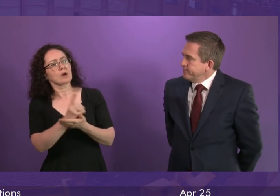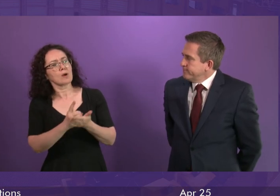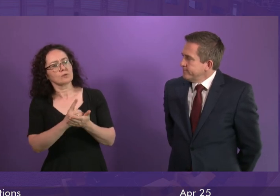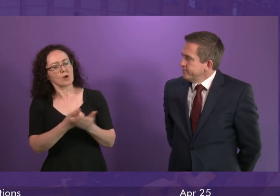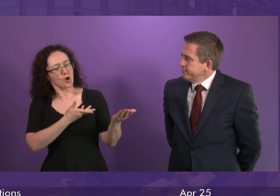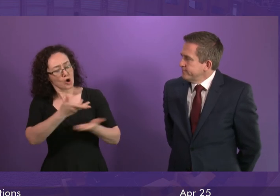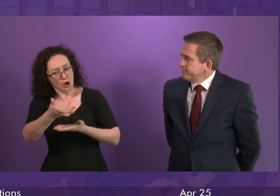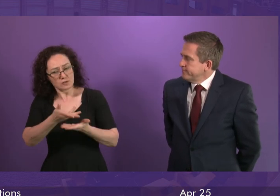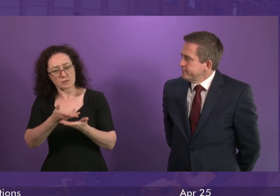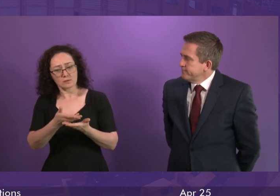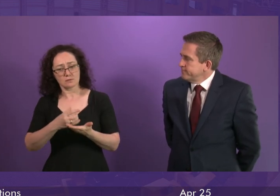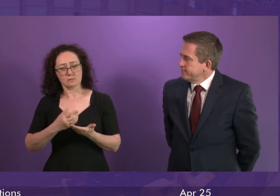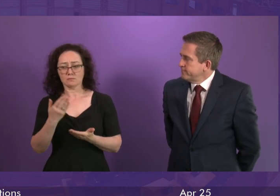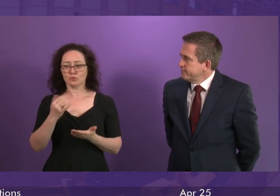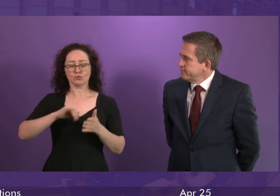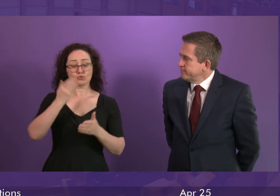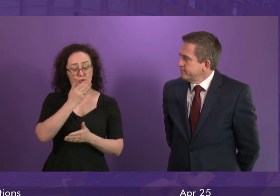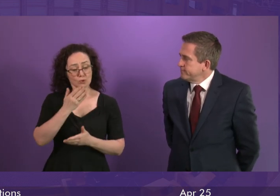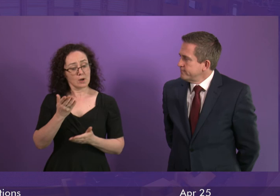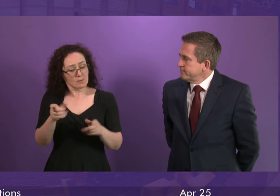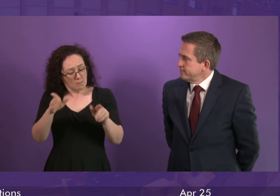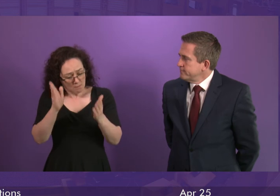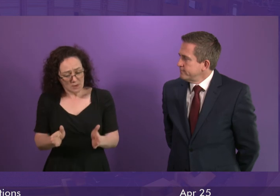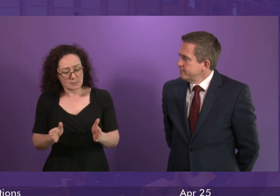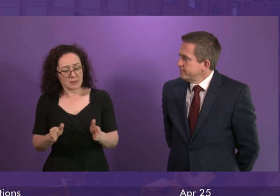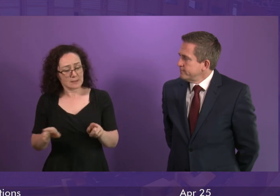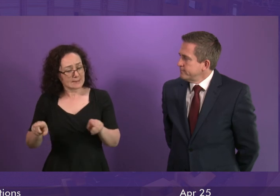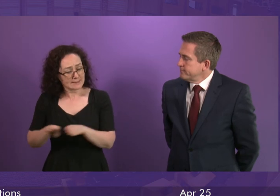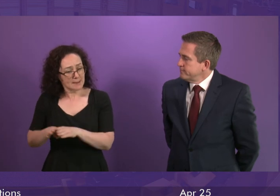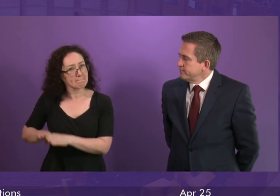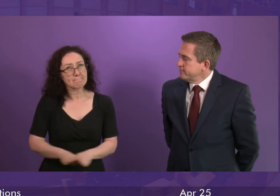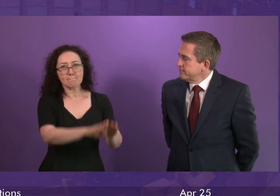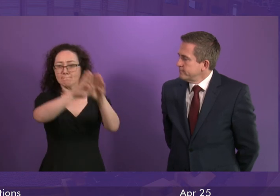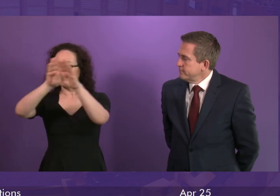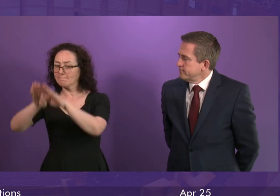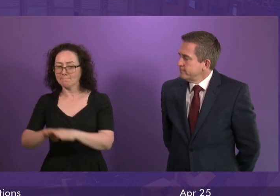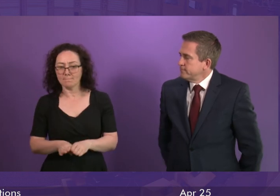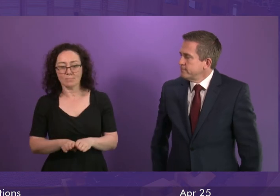counsellors in secondary schools in every part of the country. Some of the online and